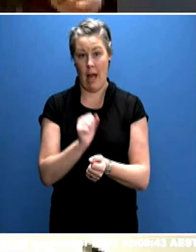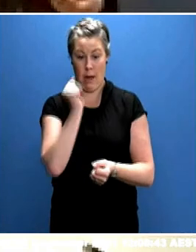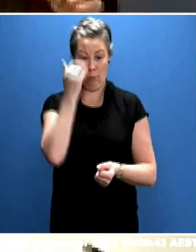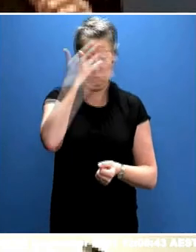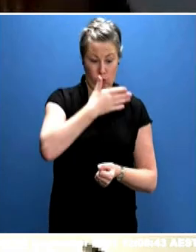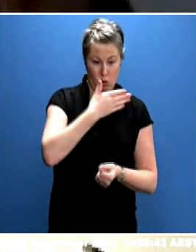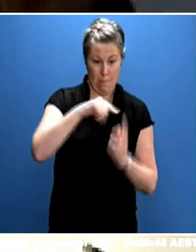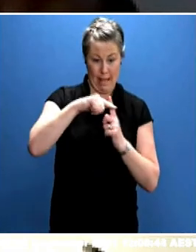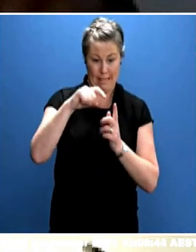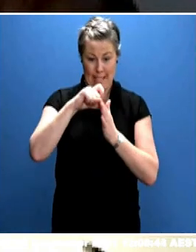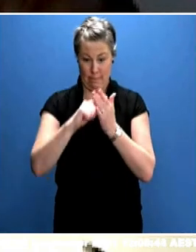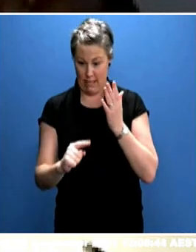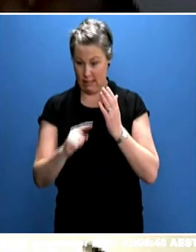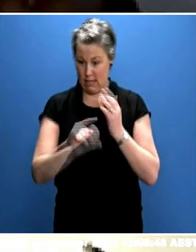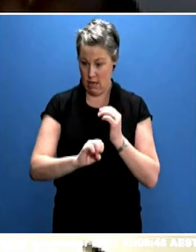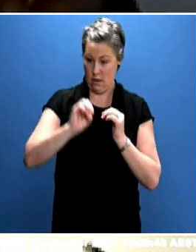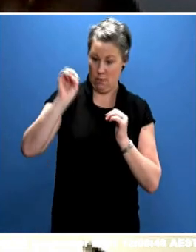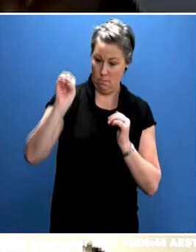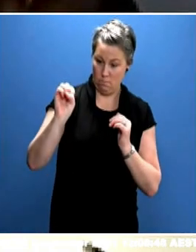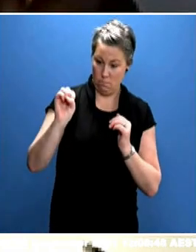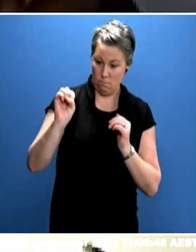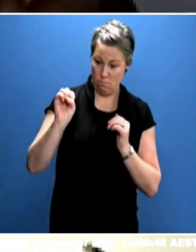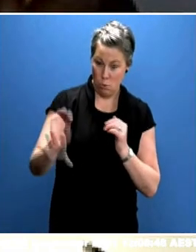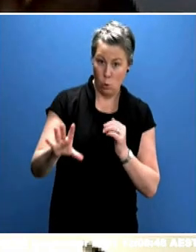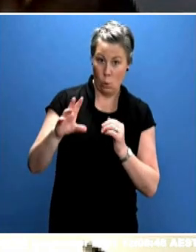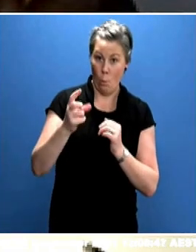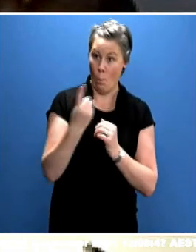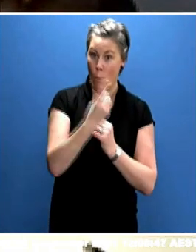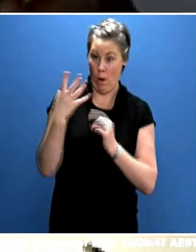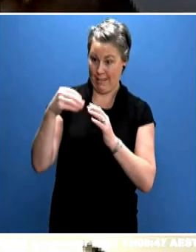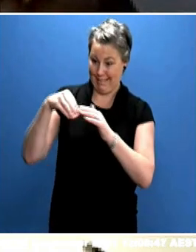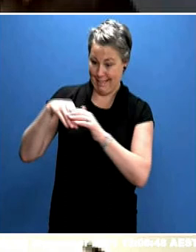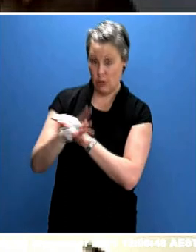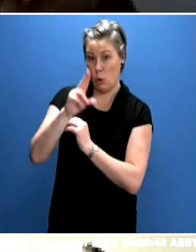are almost absolute certainties to return. There is no doubt about that.